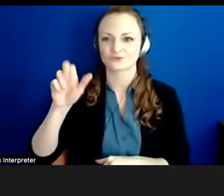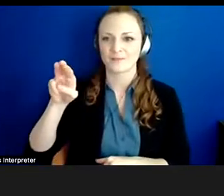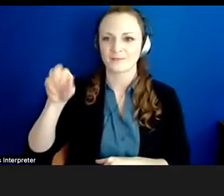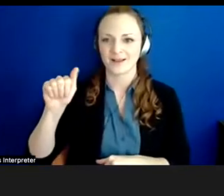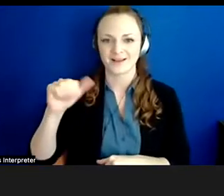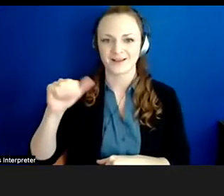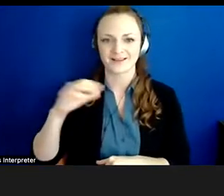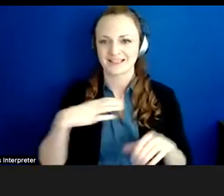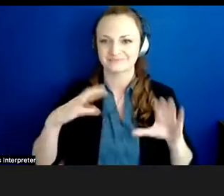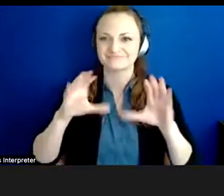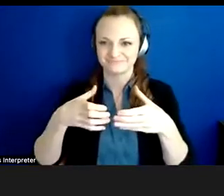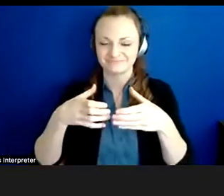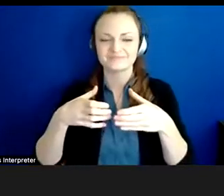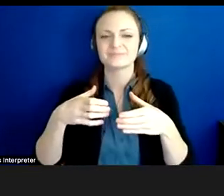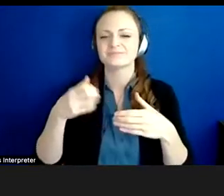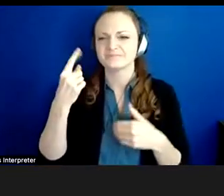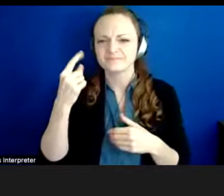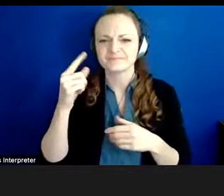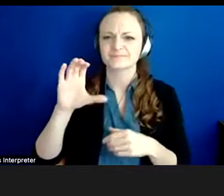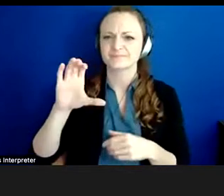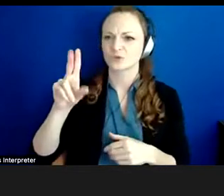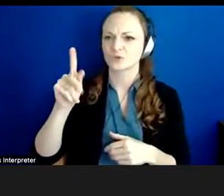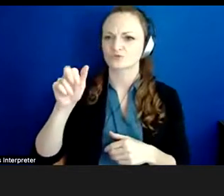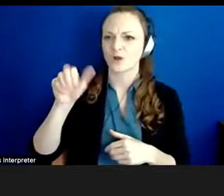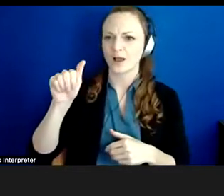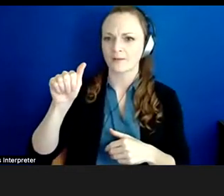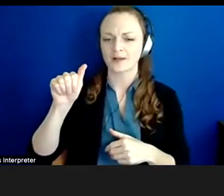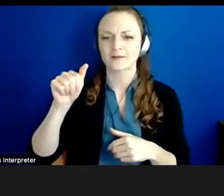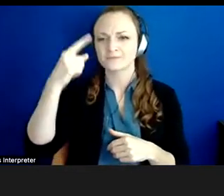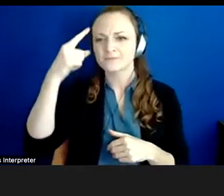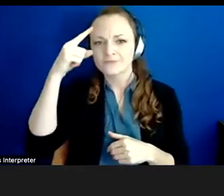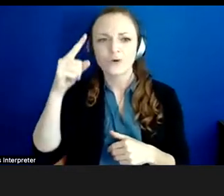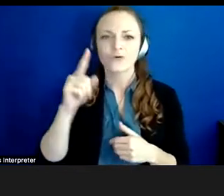and the whole purpose of Culturama is to bring 19:05:47 all kinds of different experiences,